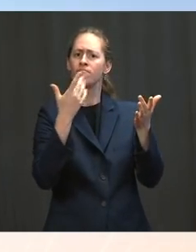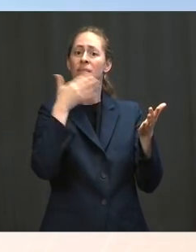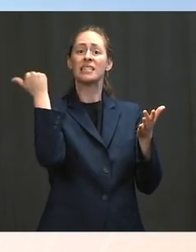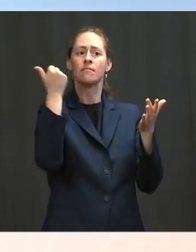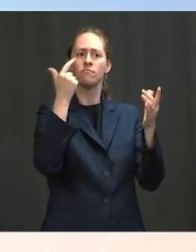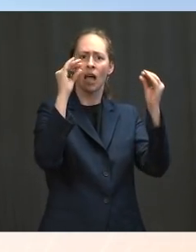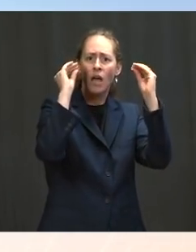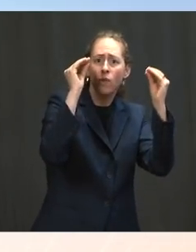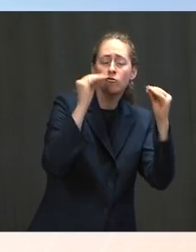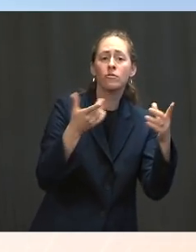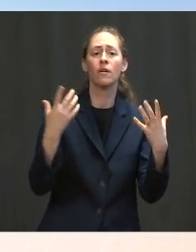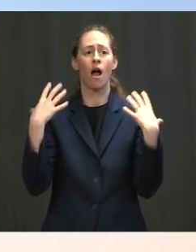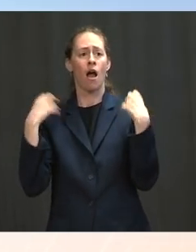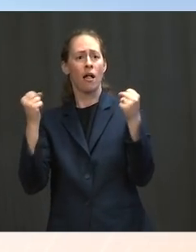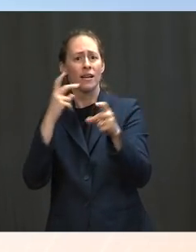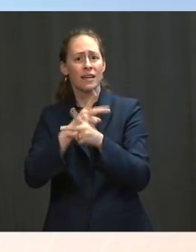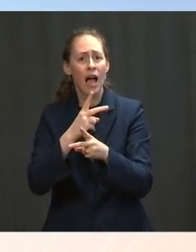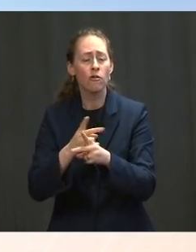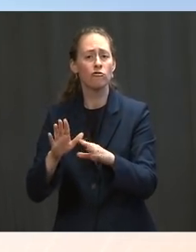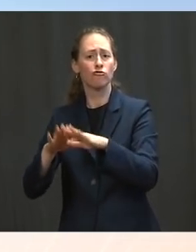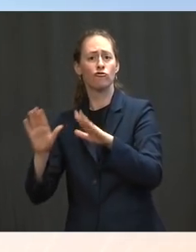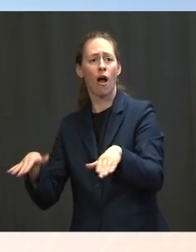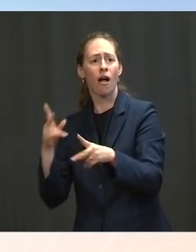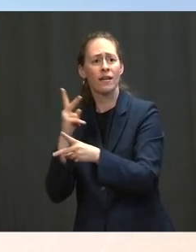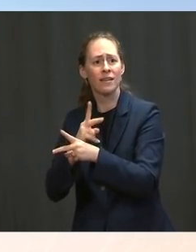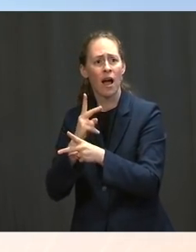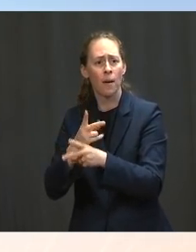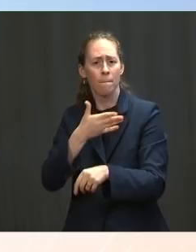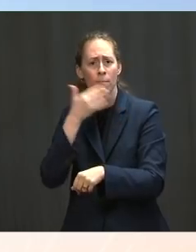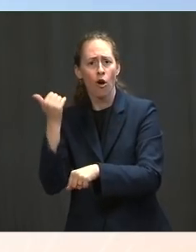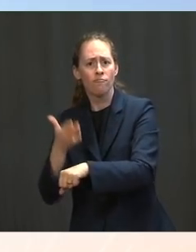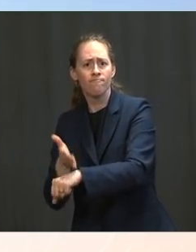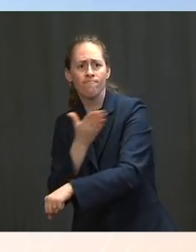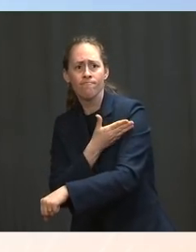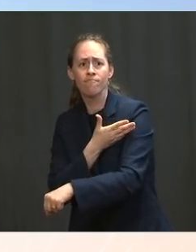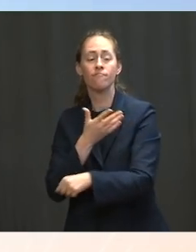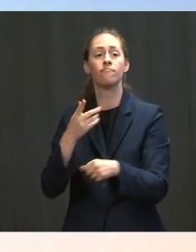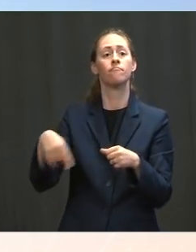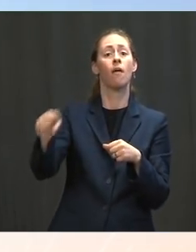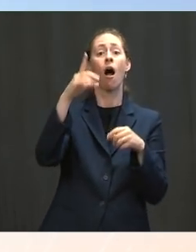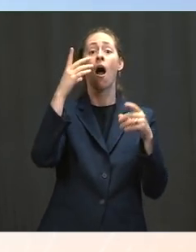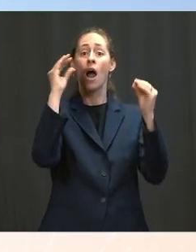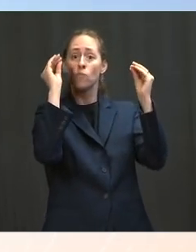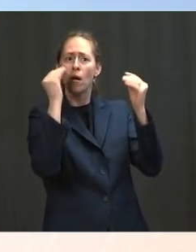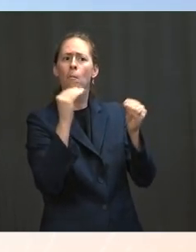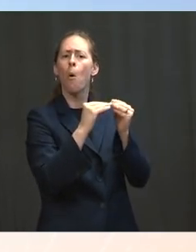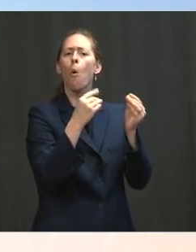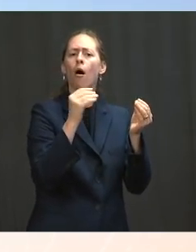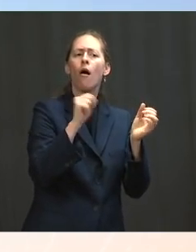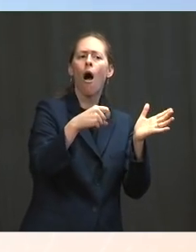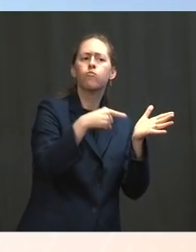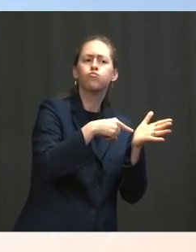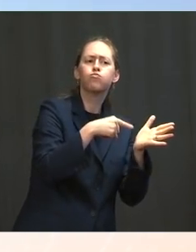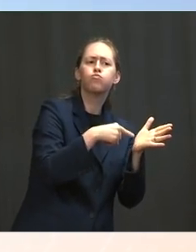From making education more affordable and expanding key provisions like the Child Care Tax Credit, to providing economic security through programs